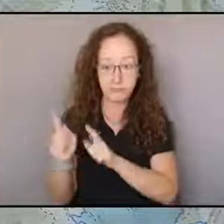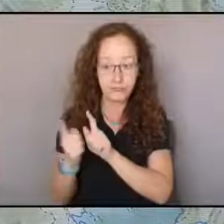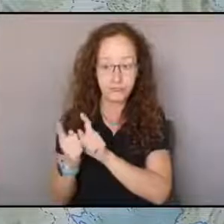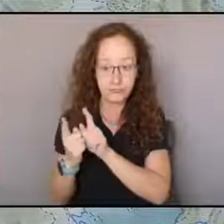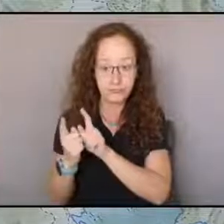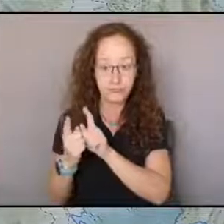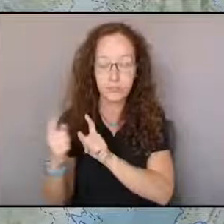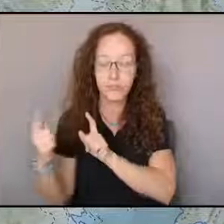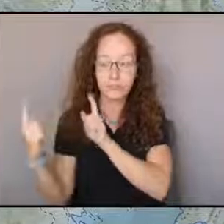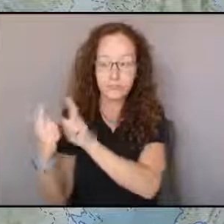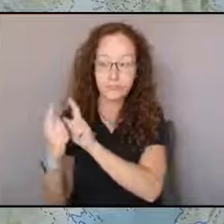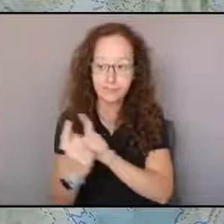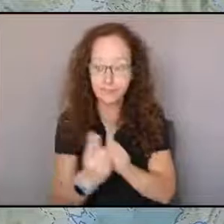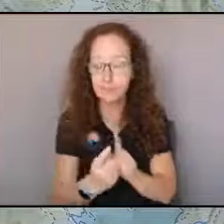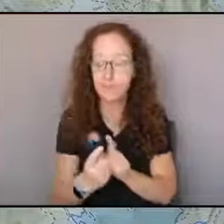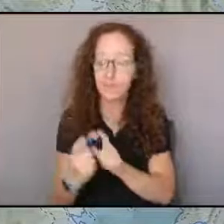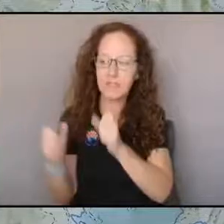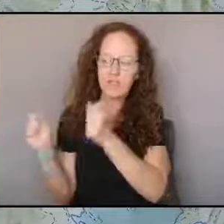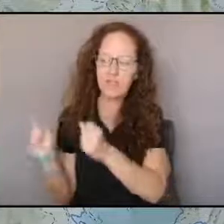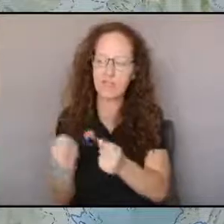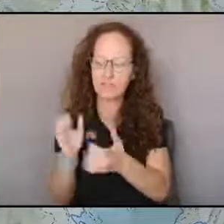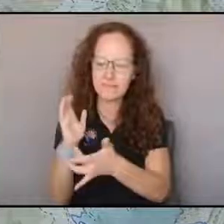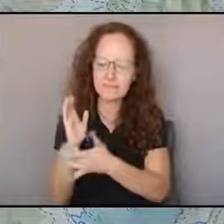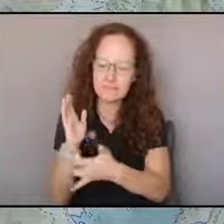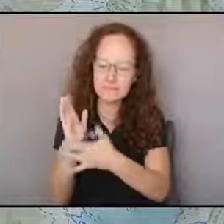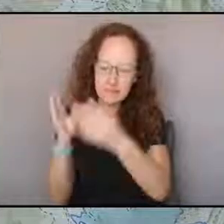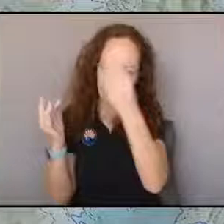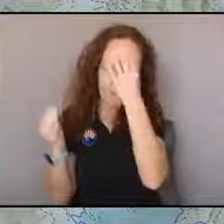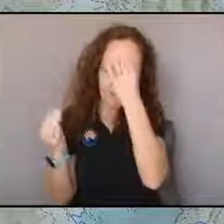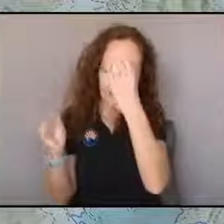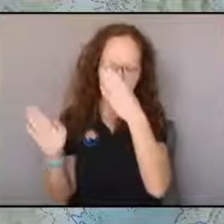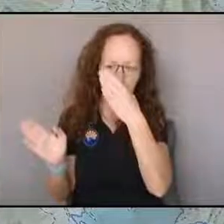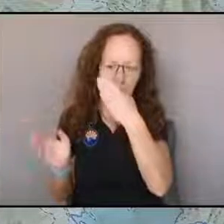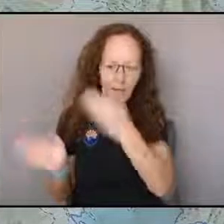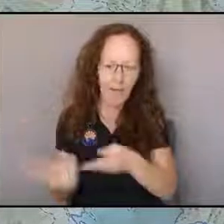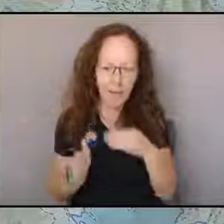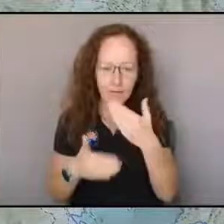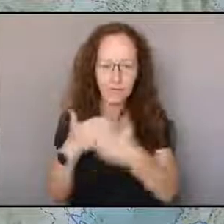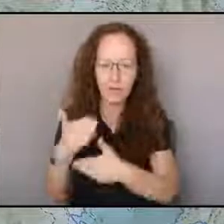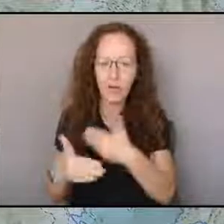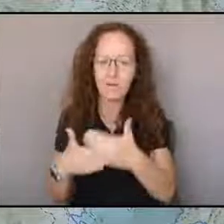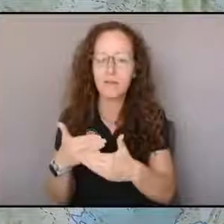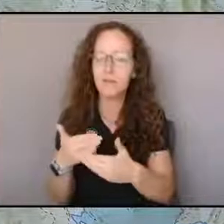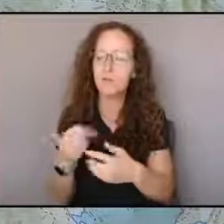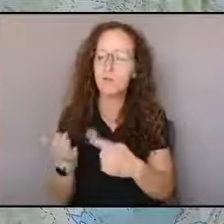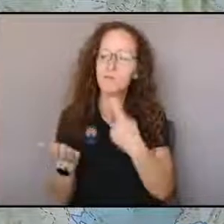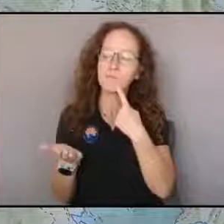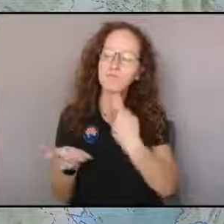THINKING AND PLANNING PROCESS GOES IS WE TALK ABOUT THE PATTERNS THAT WE HAVE RECOGNIZED AS FAR AS FIRE